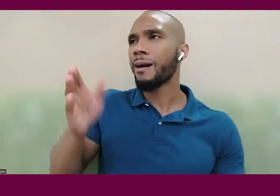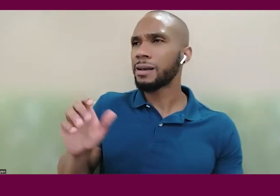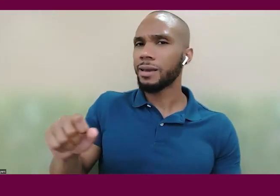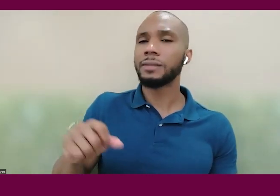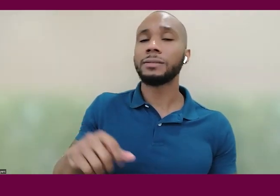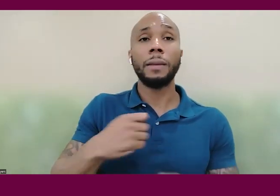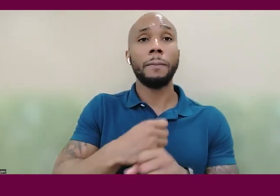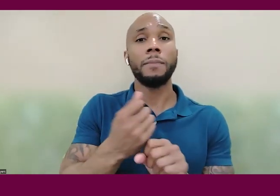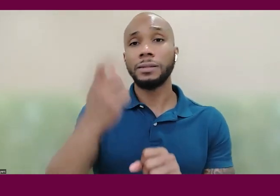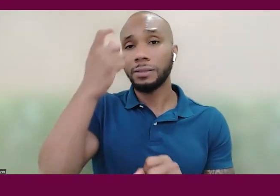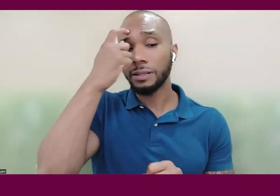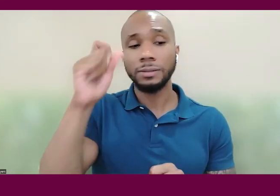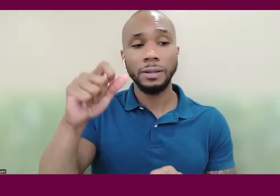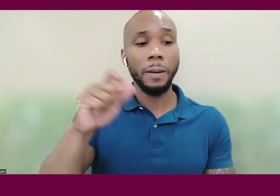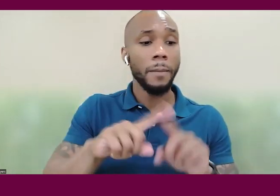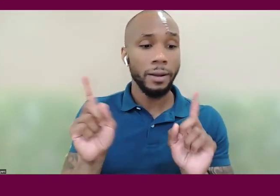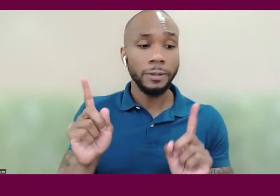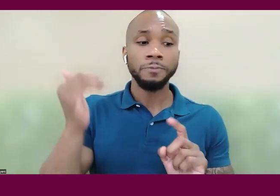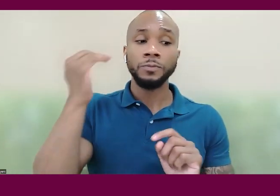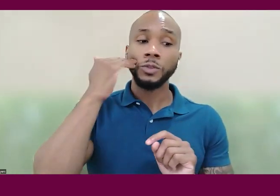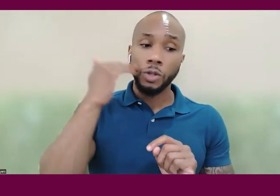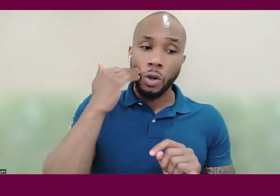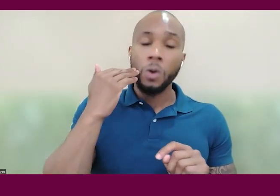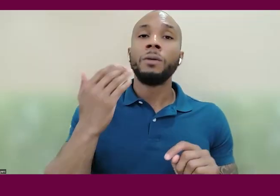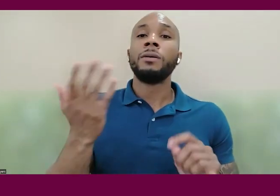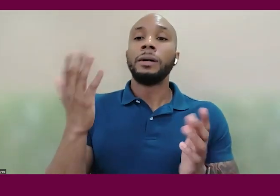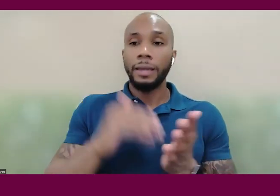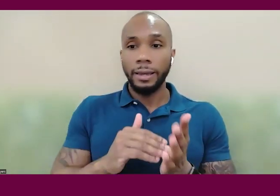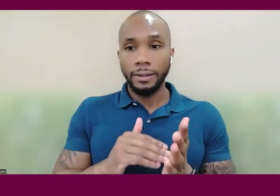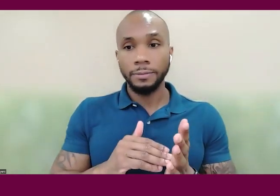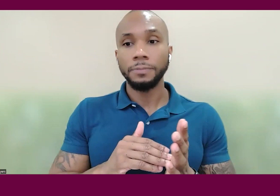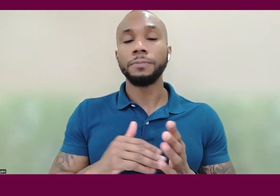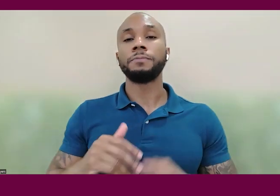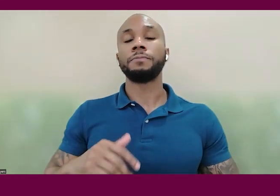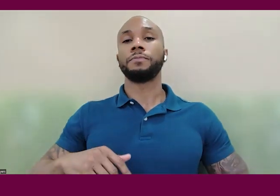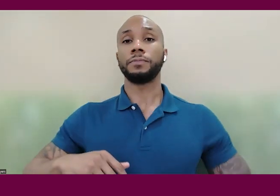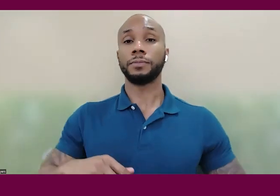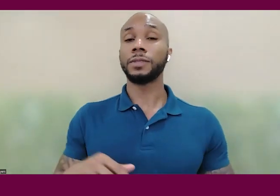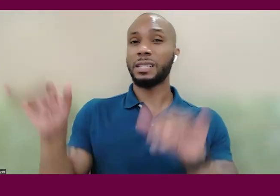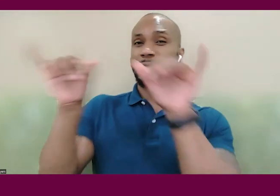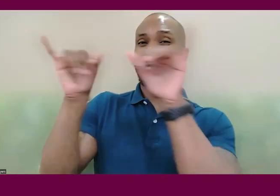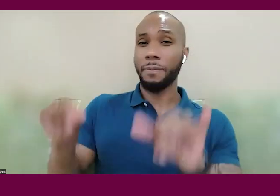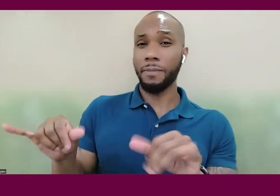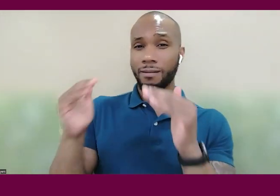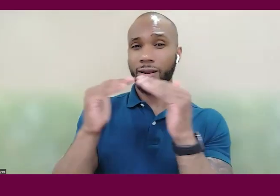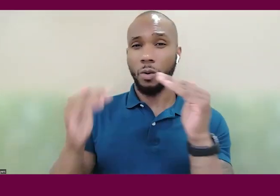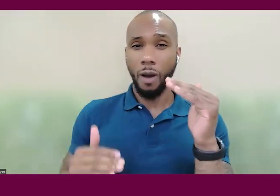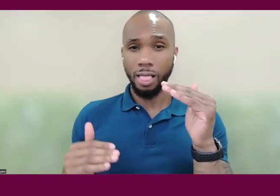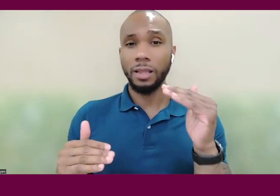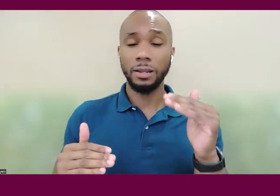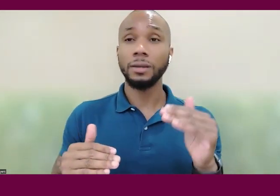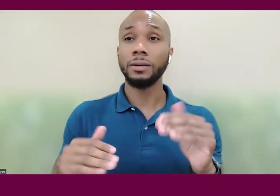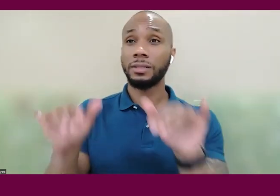It makes so much sense, but again, systemic inequality.